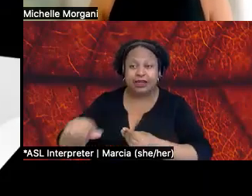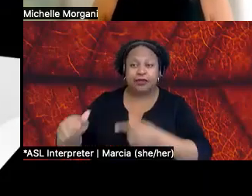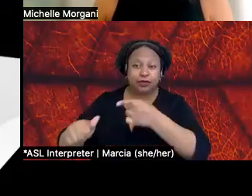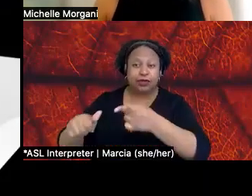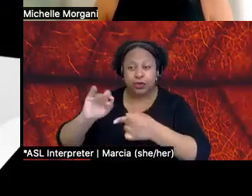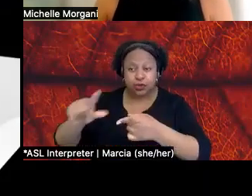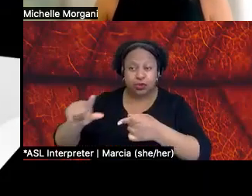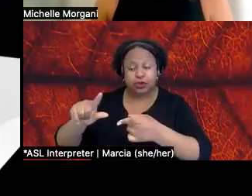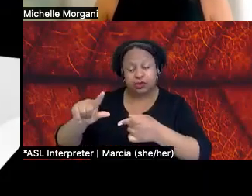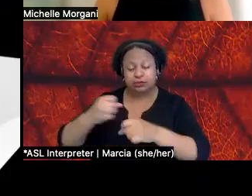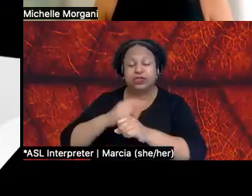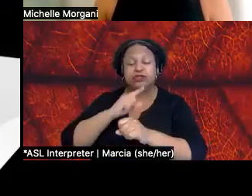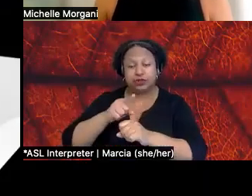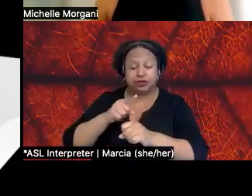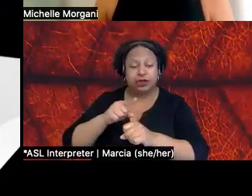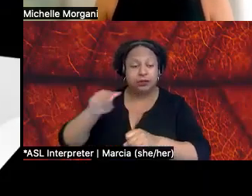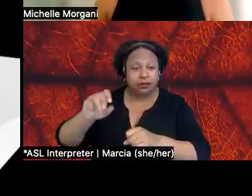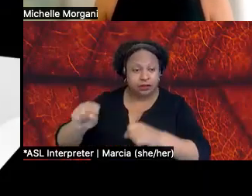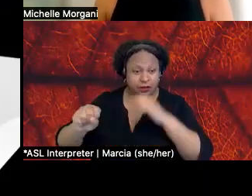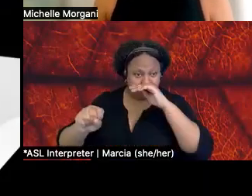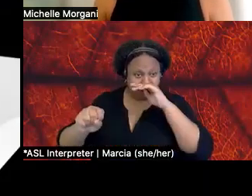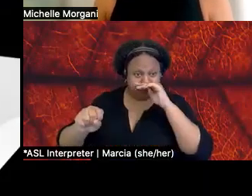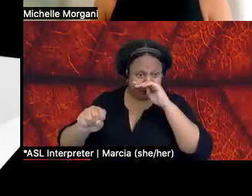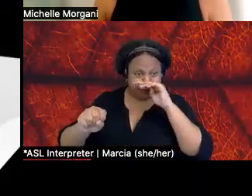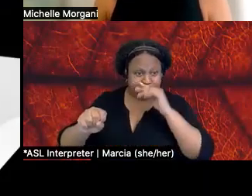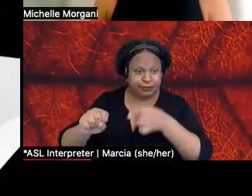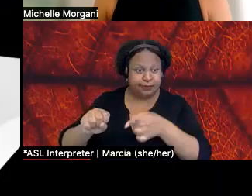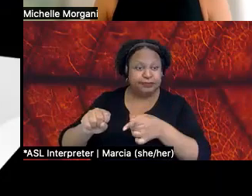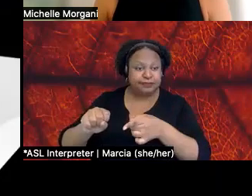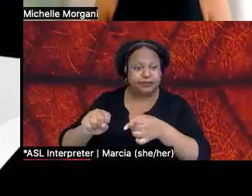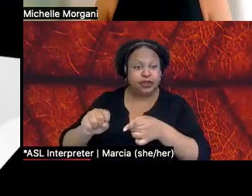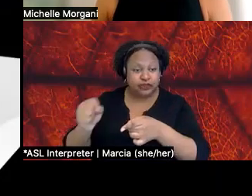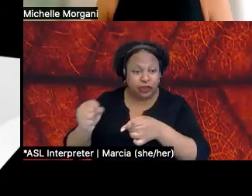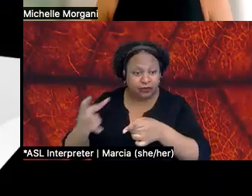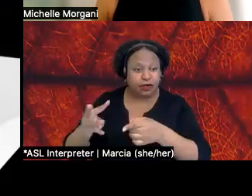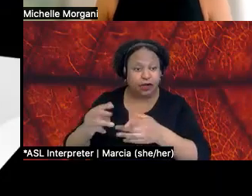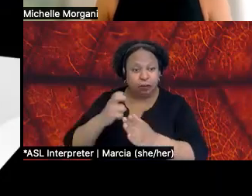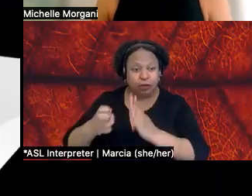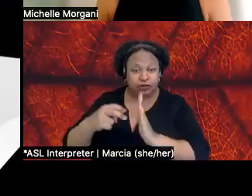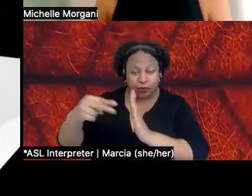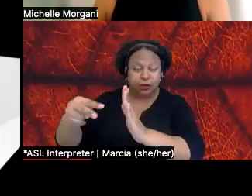And IT might also need to make exceptions in their